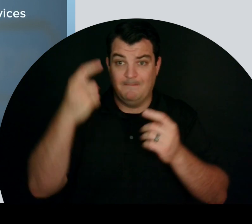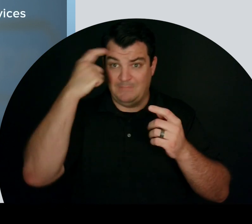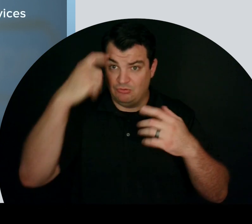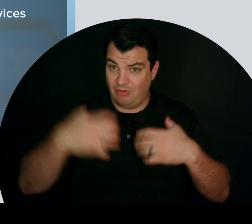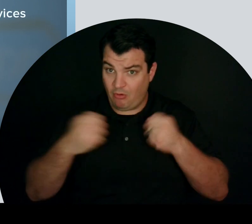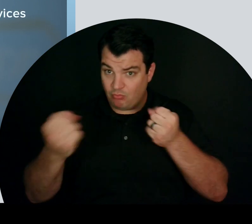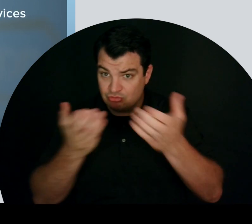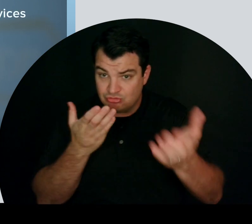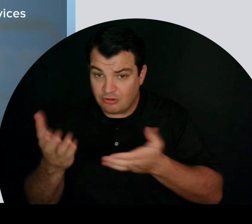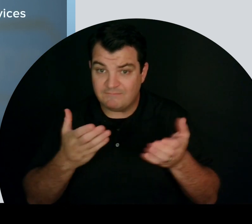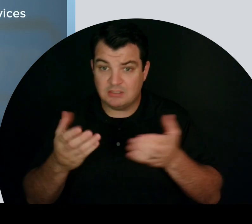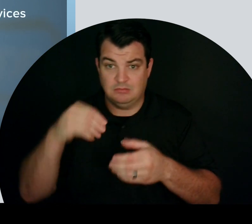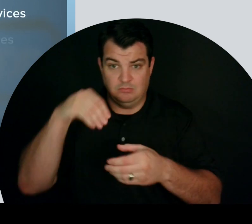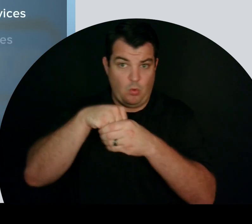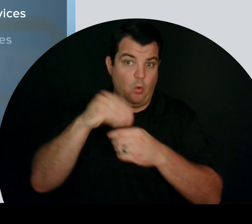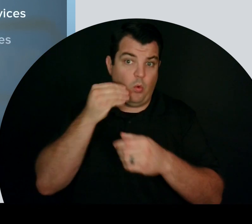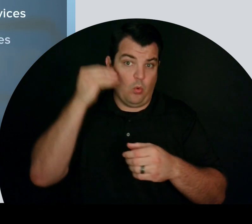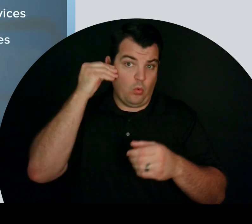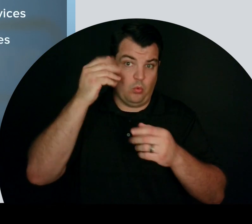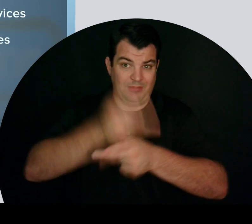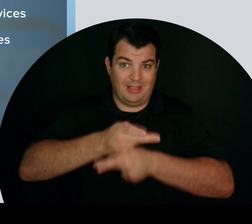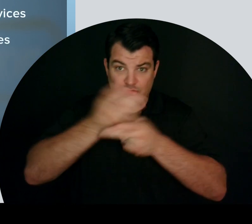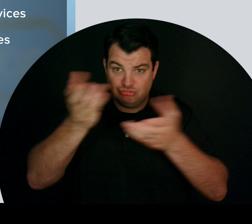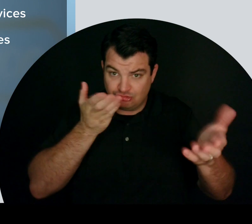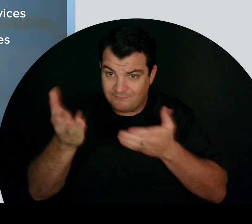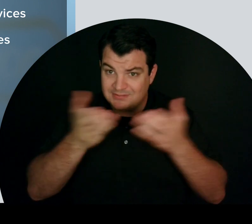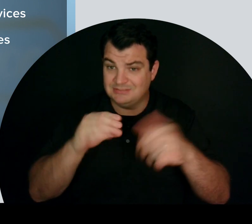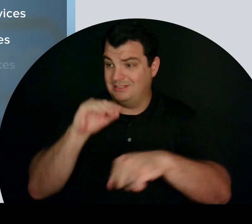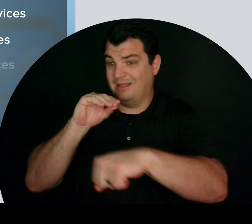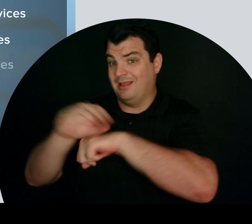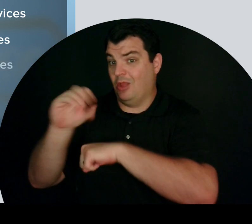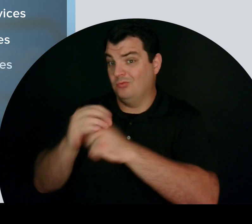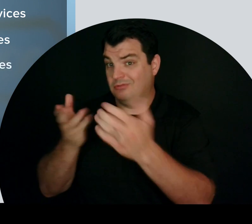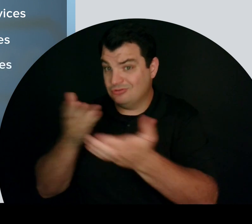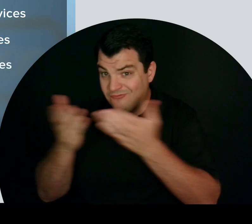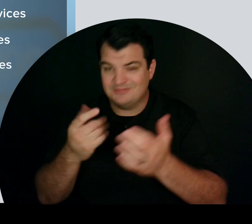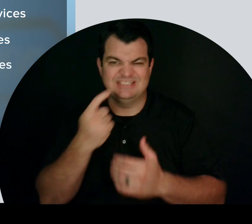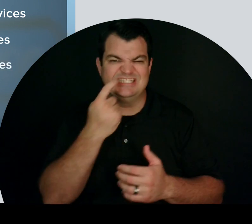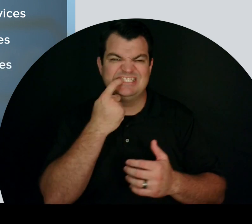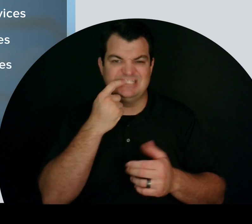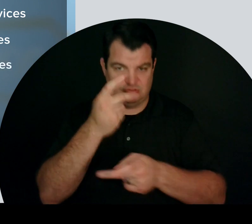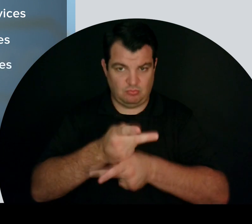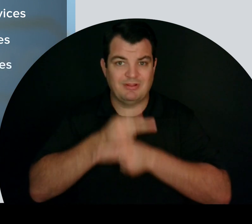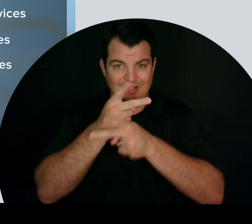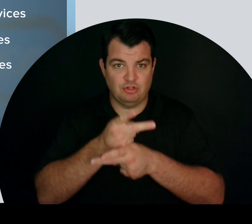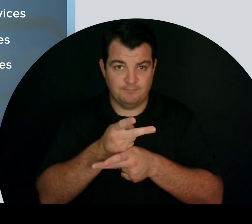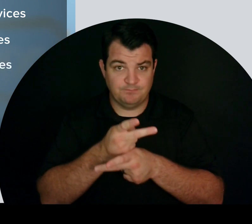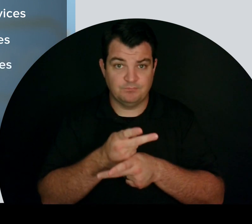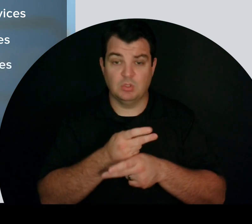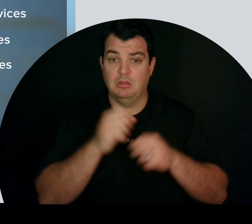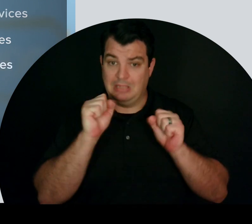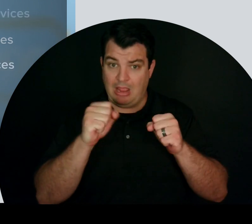health services, home care services, counseling services and dental care.